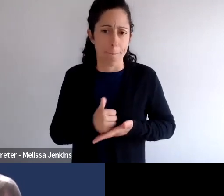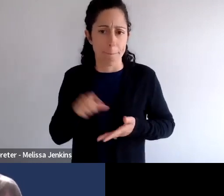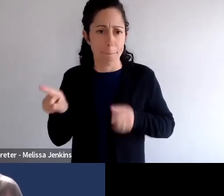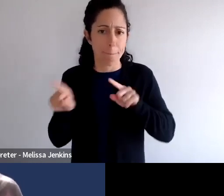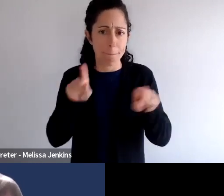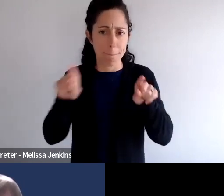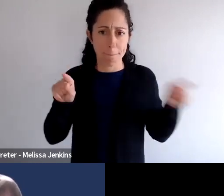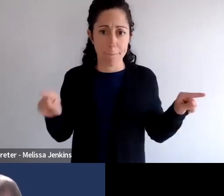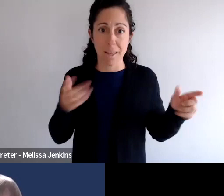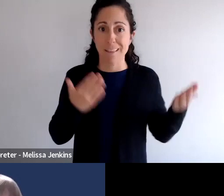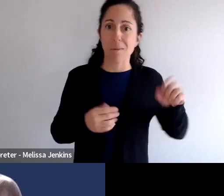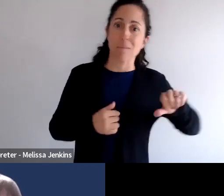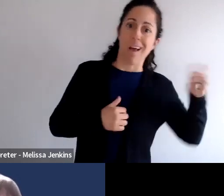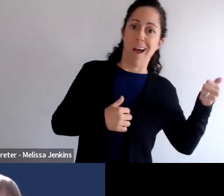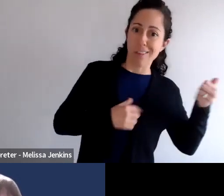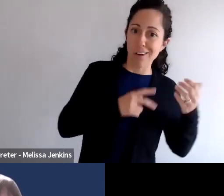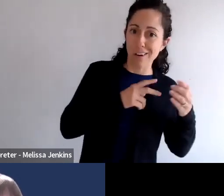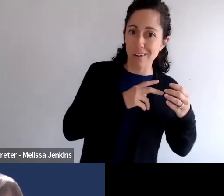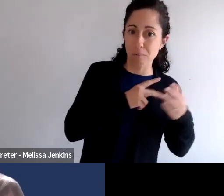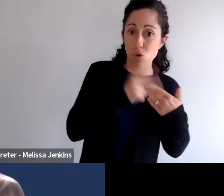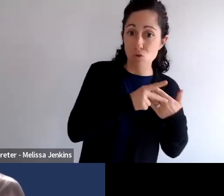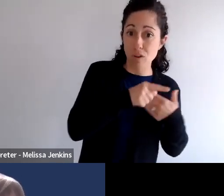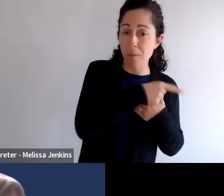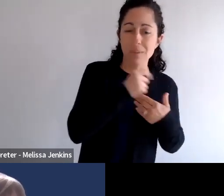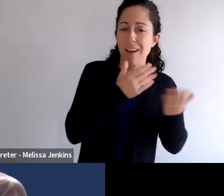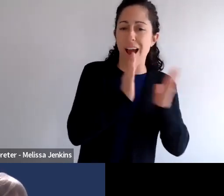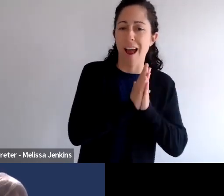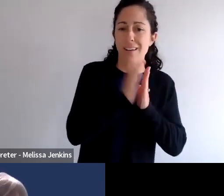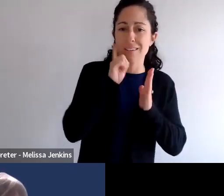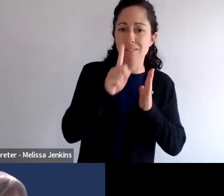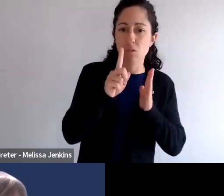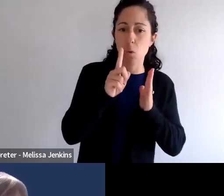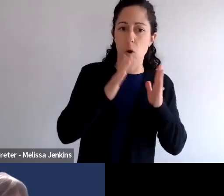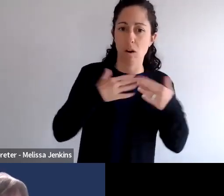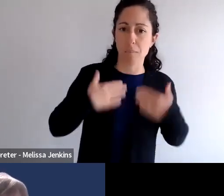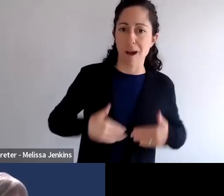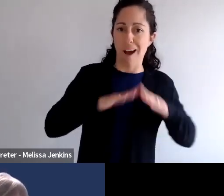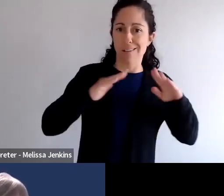systems for instance. (Keith: Okay, alright.) I don't want you all to be too frustrated if you don't get